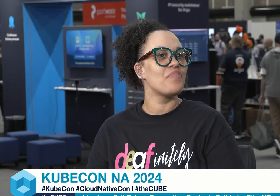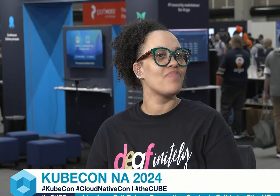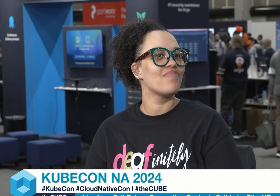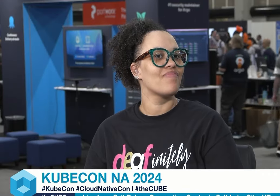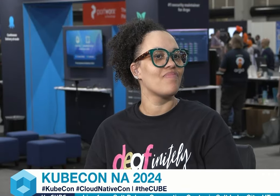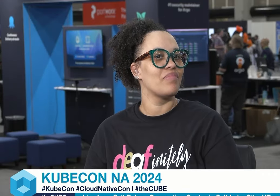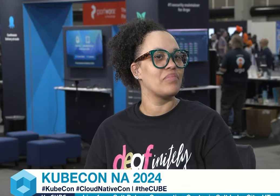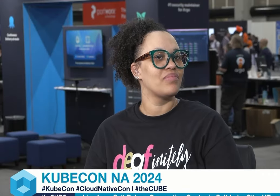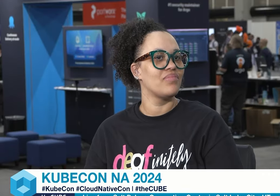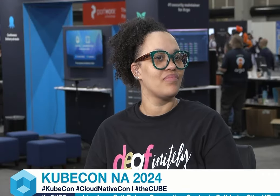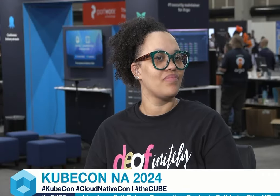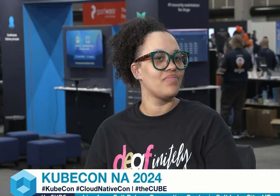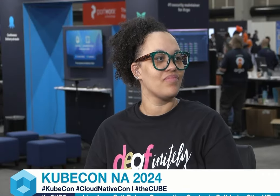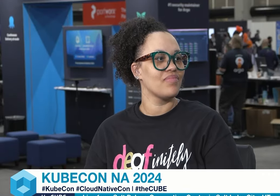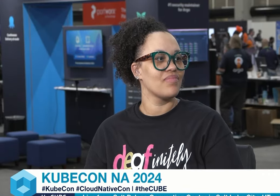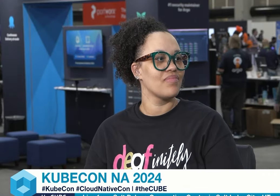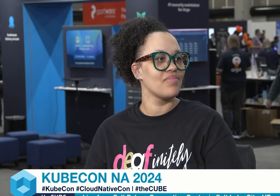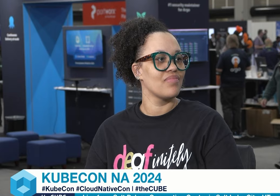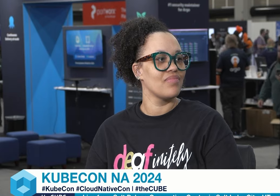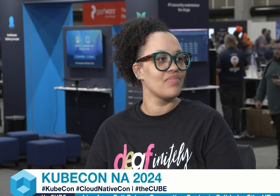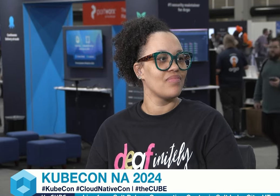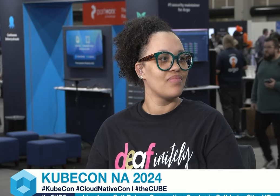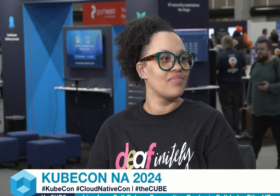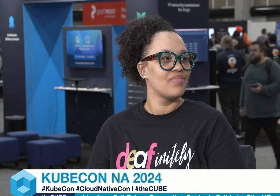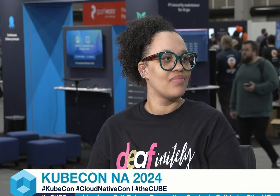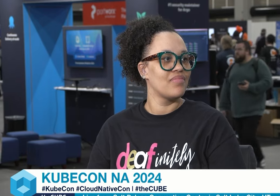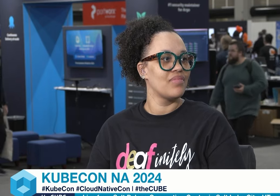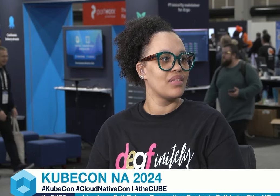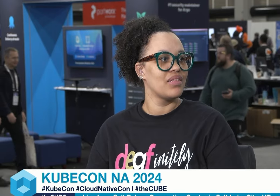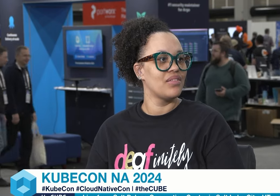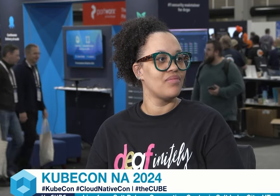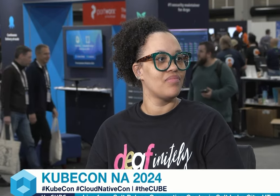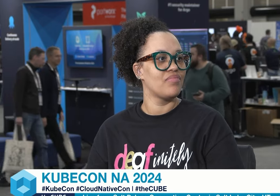Are there any other improvements you hope they make between now and next year?